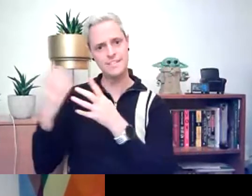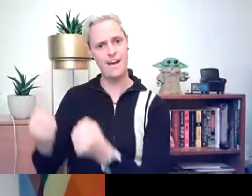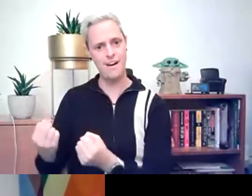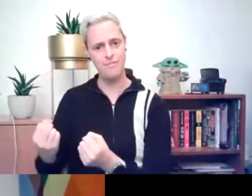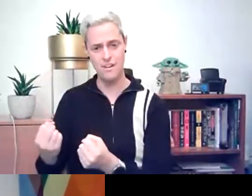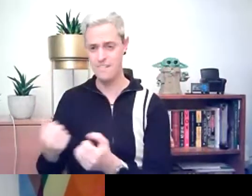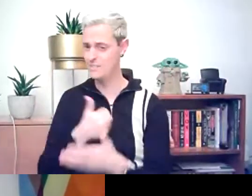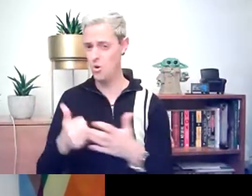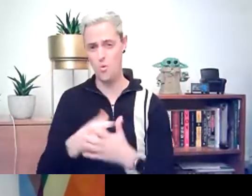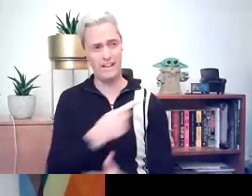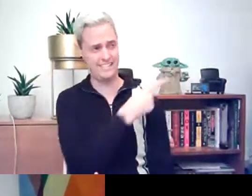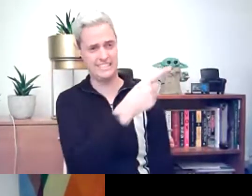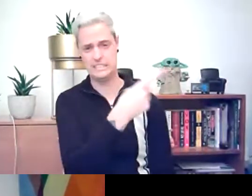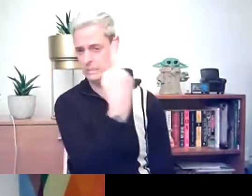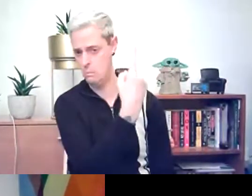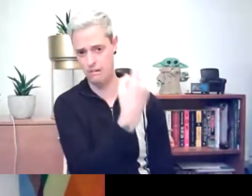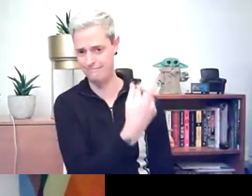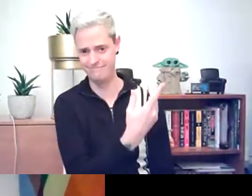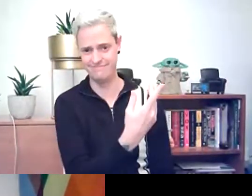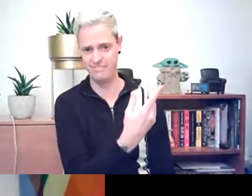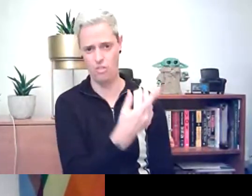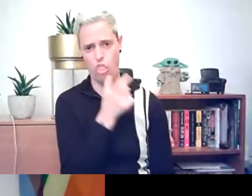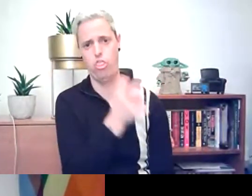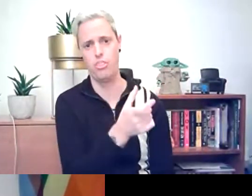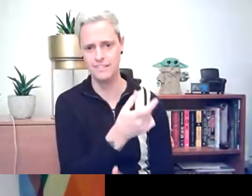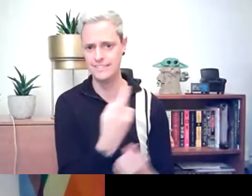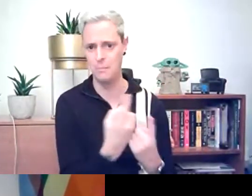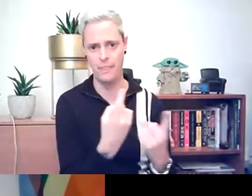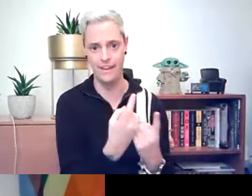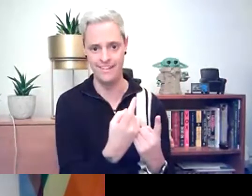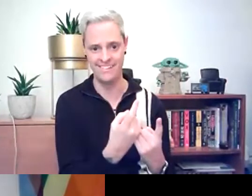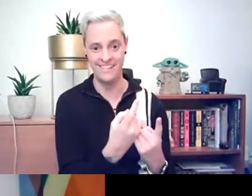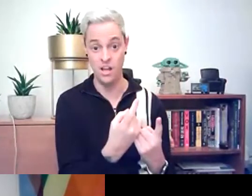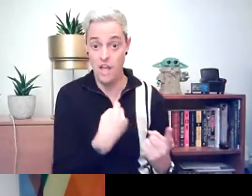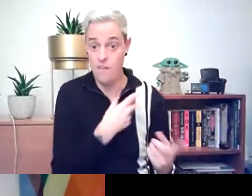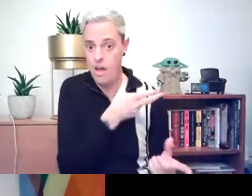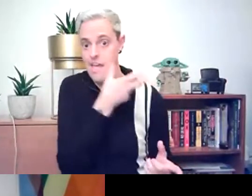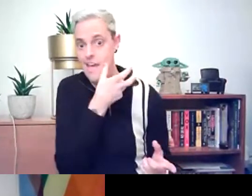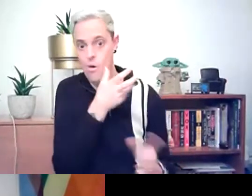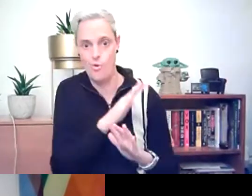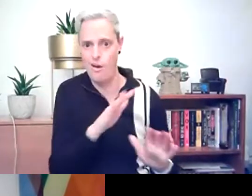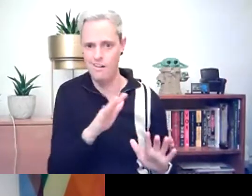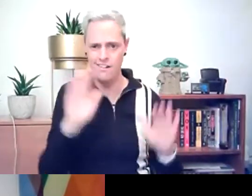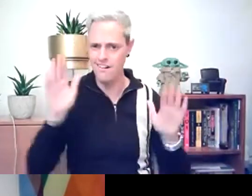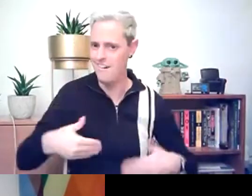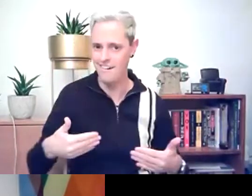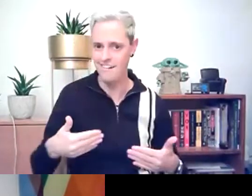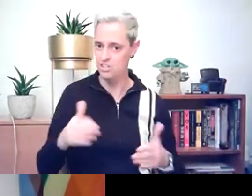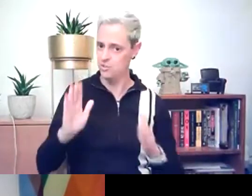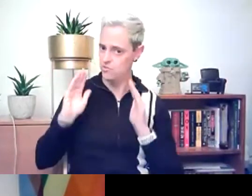happening somewhere there's always going to be someone saying something, whether you hear about it or not. Yeah, so, focus on the bigger picture focus on the important things and